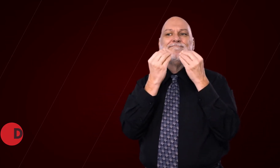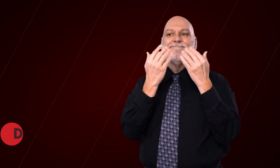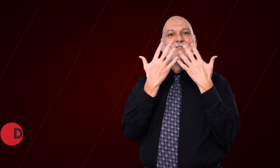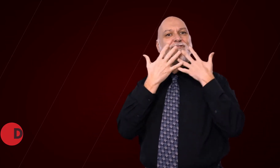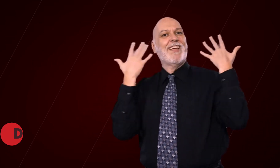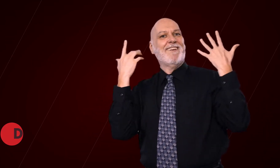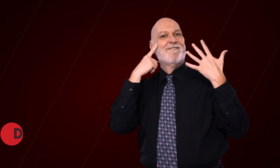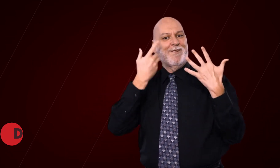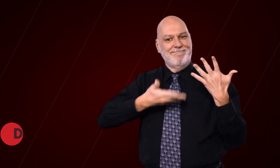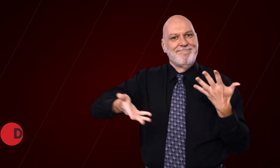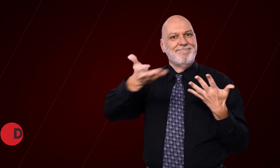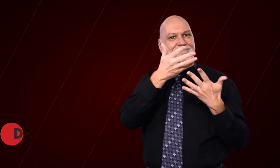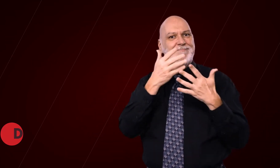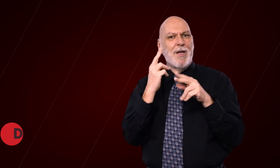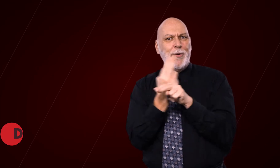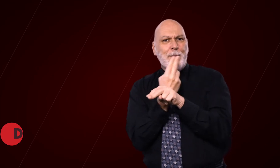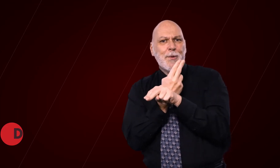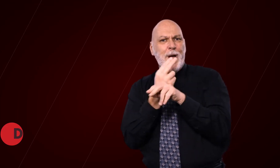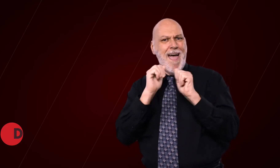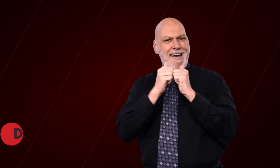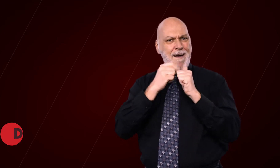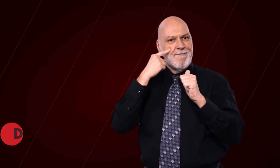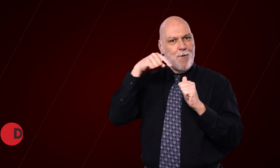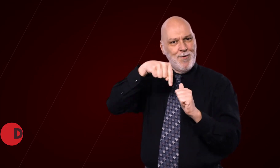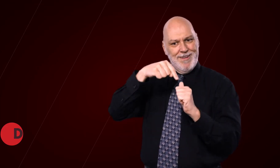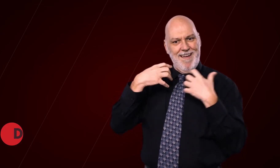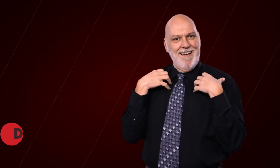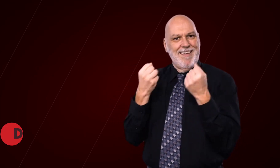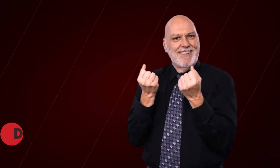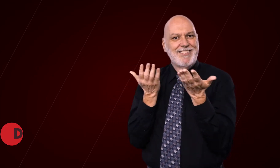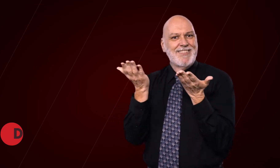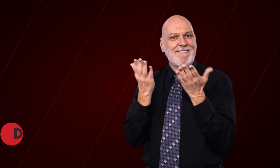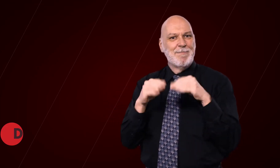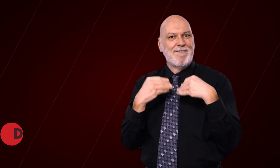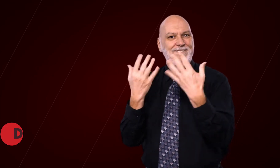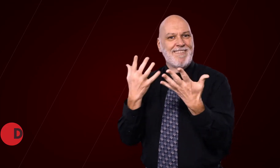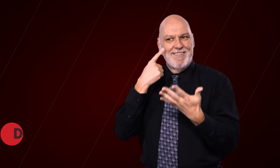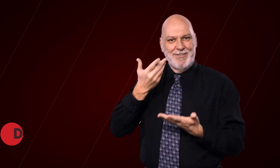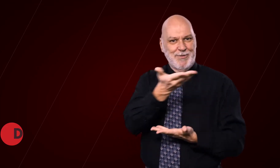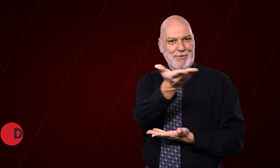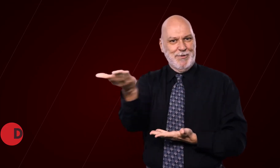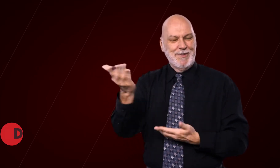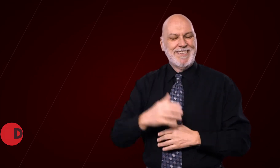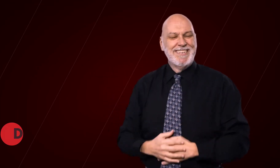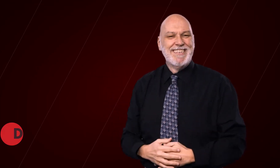and meet the needs of Deaf consumers.